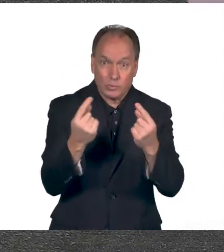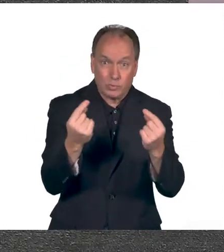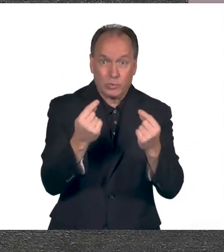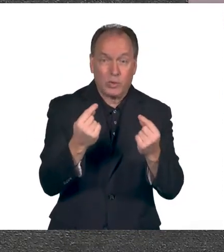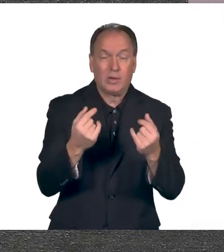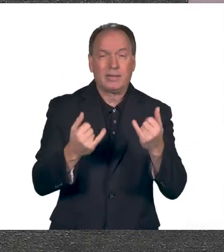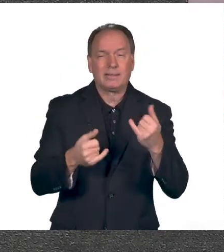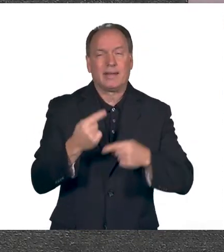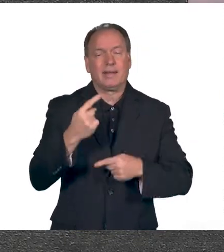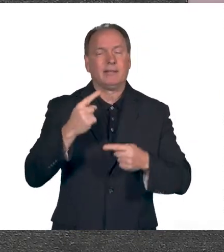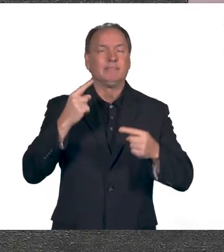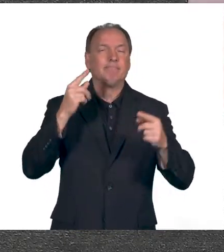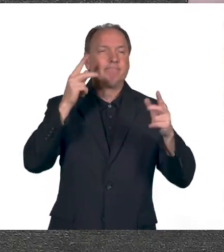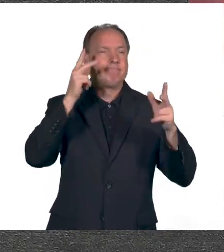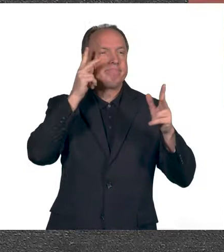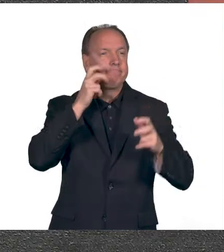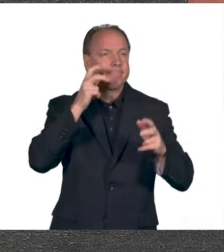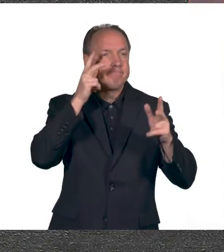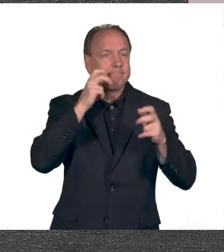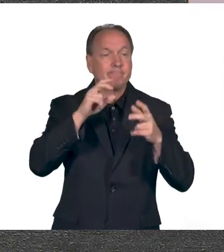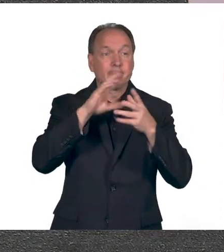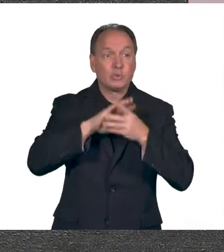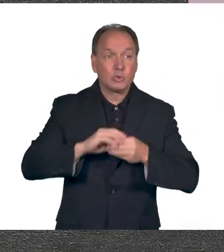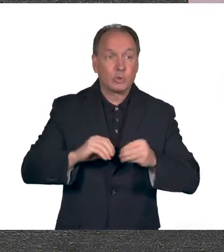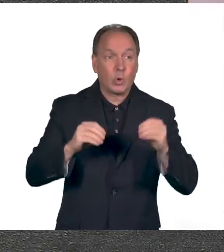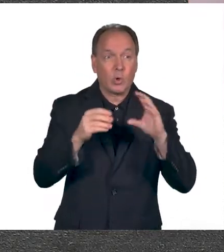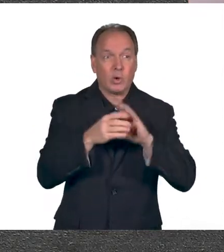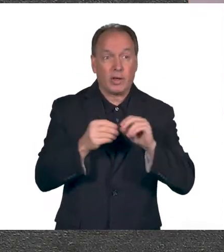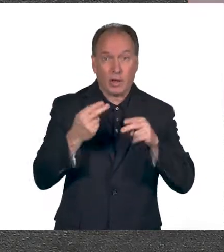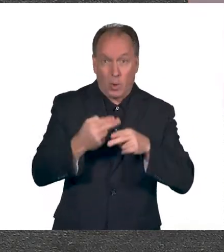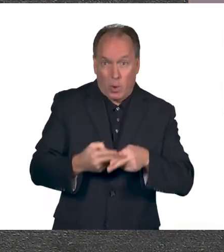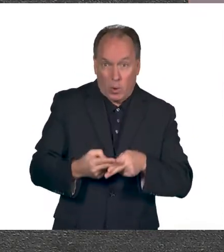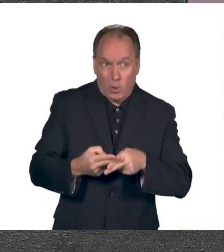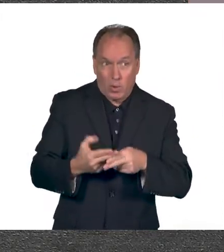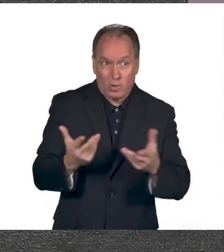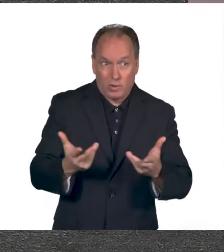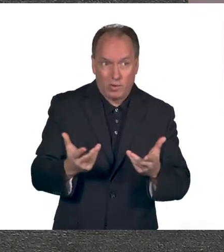to hear a story called "Bear Snores On",